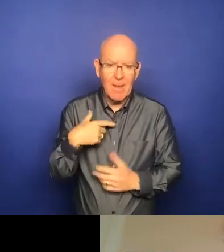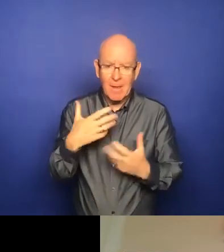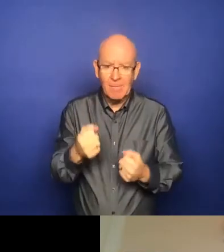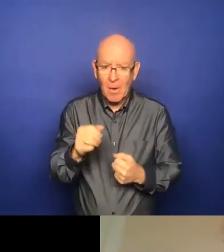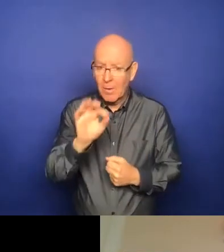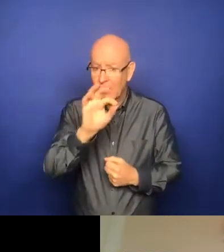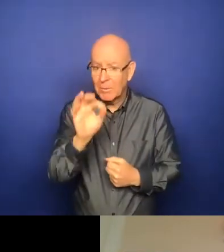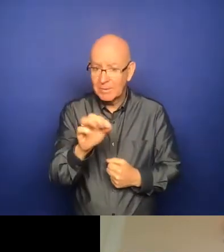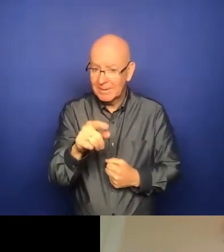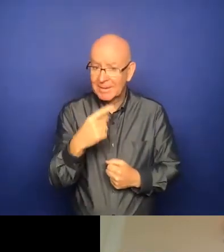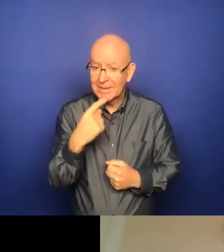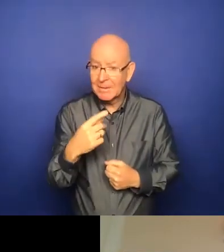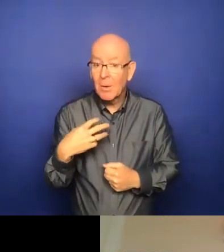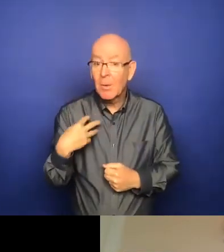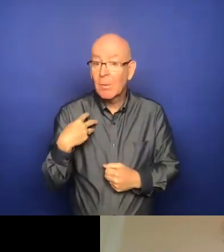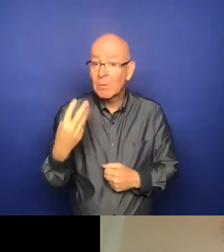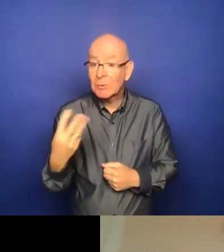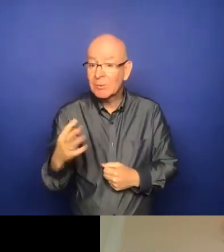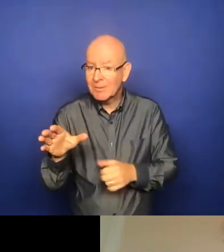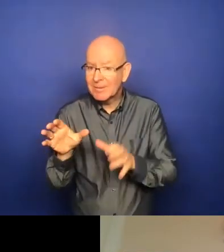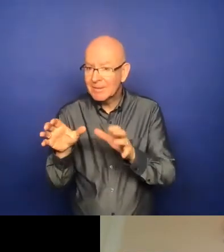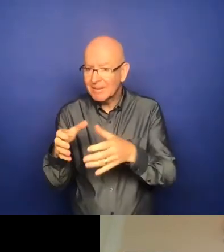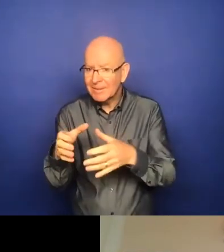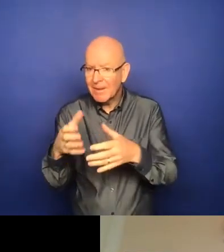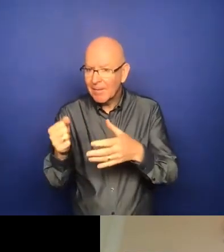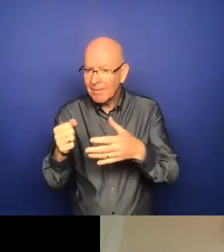with the Washington group short set of questions and the four responses